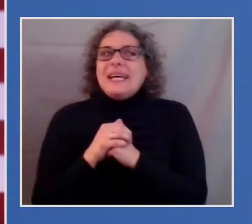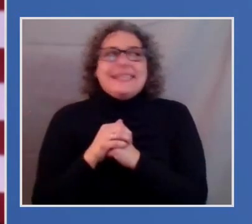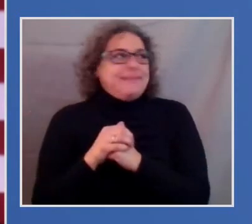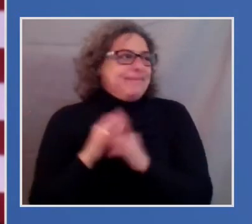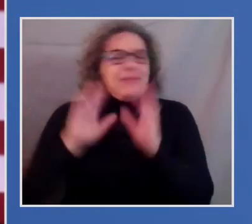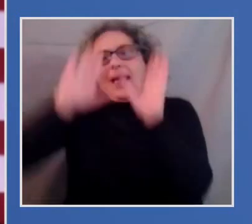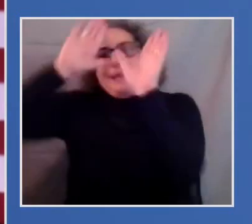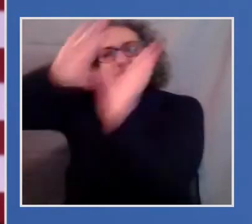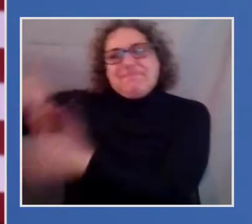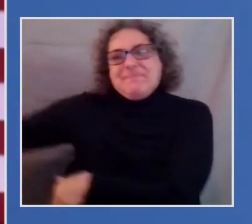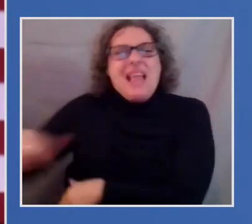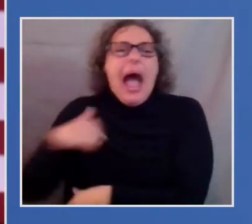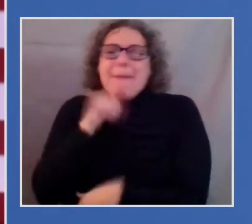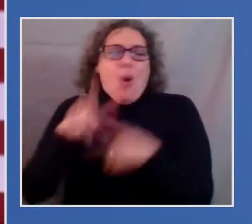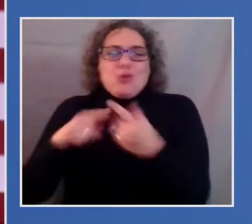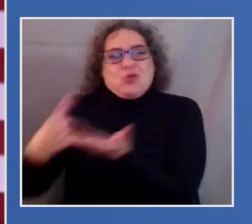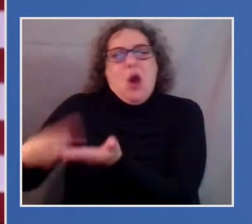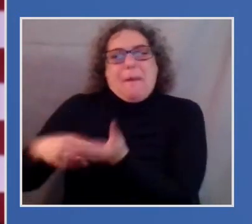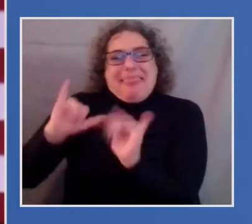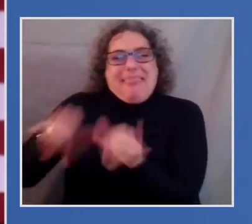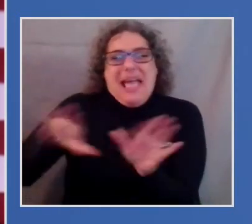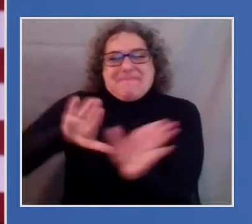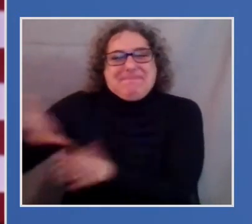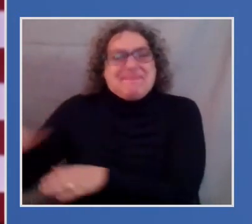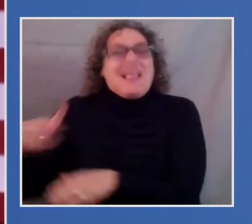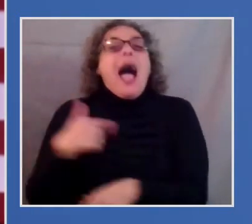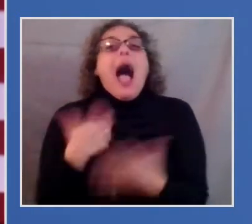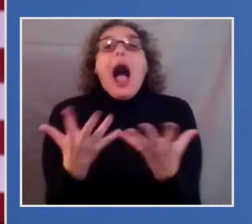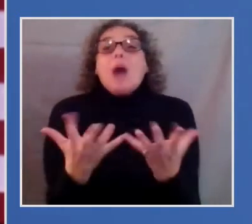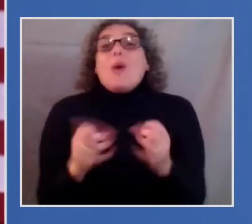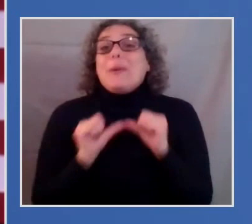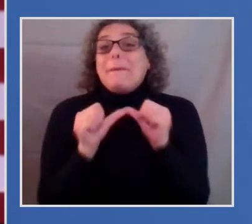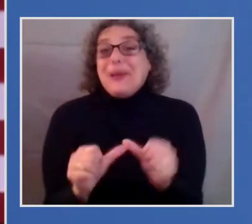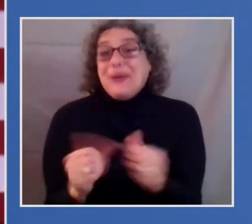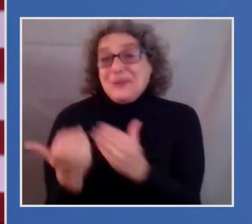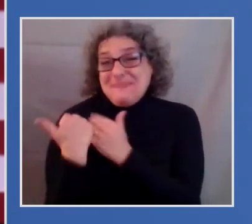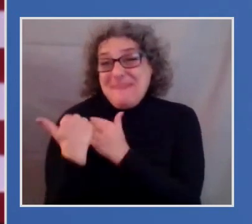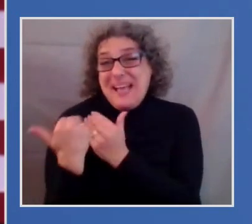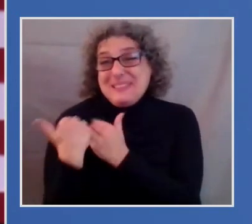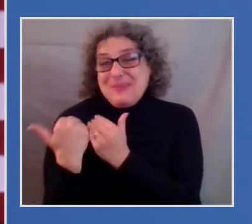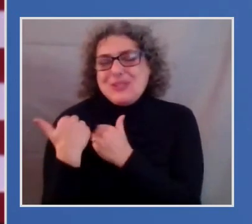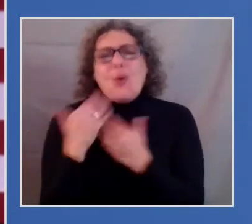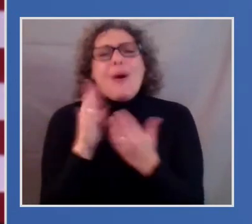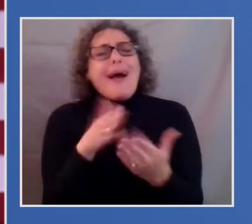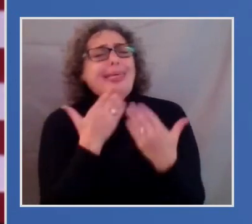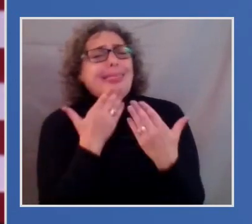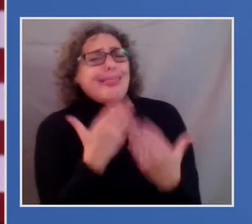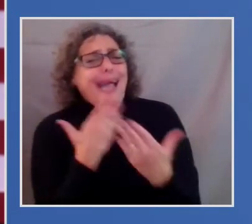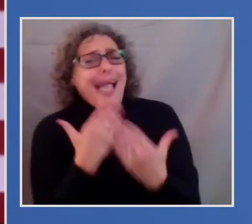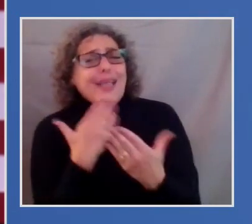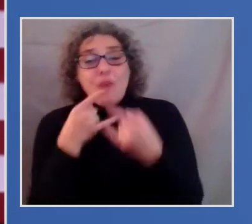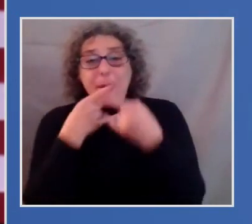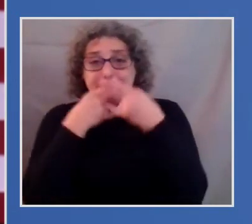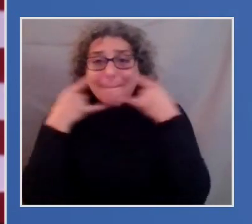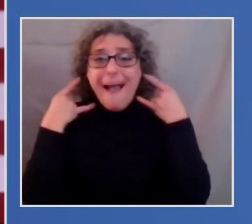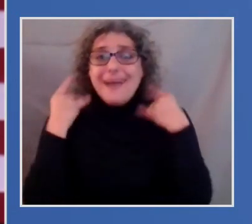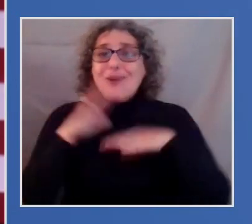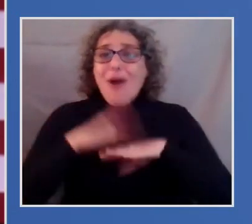ECONOMIC JUSTICE. JUSTICE AND EDUCATION, HOUSING, ACCESS TO CAPITAL, GOOD PAYING JOBS AND, BY THE WAY, THE